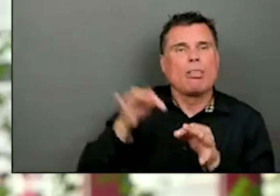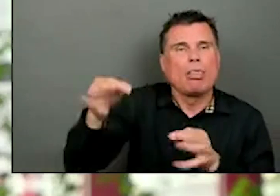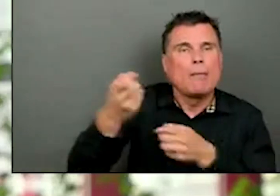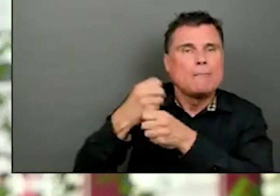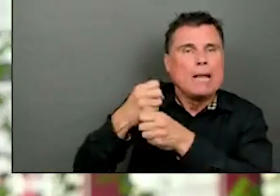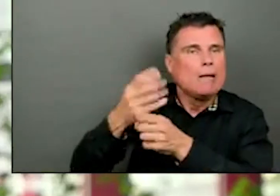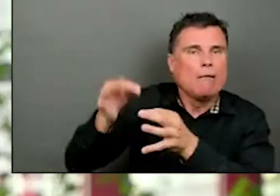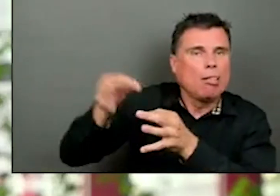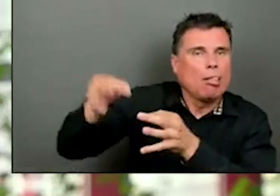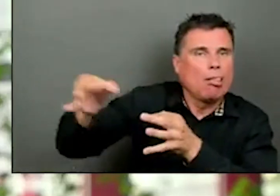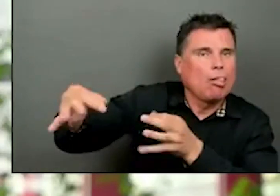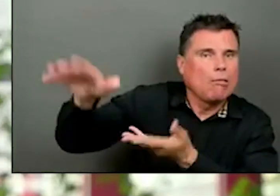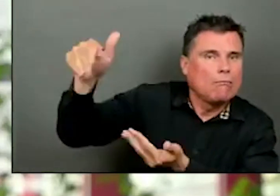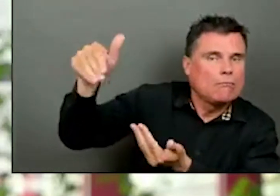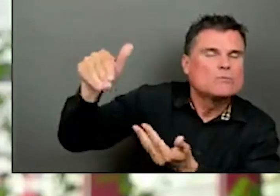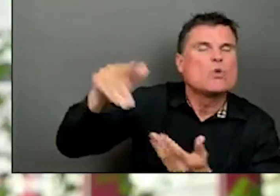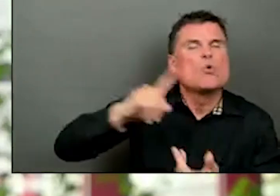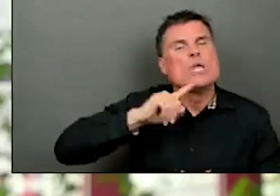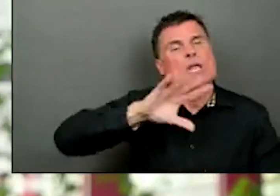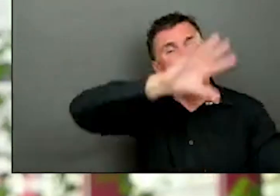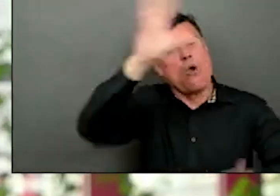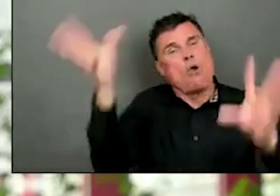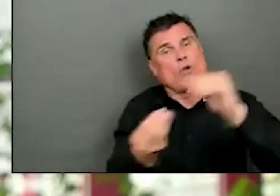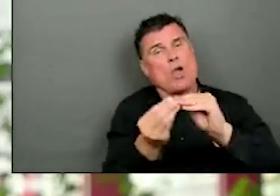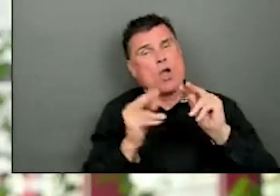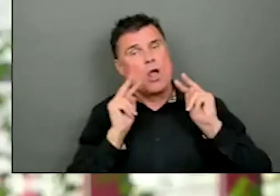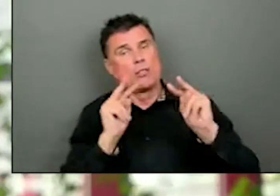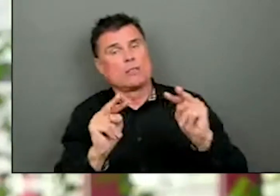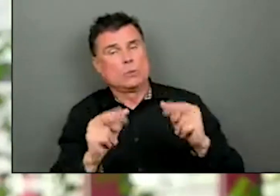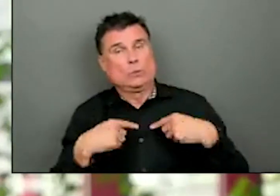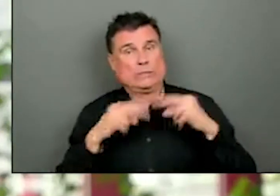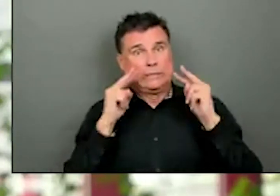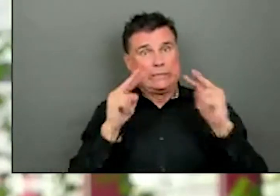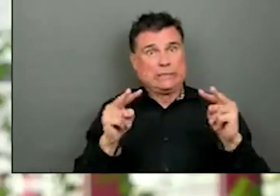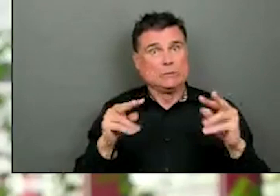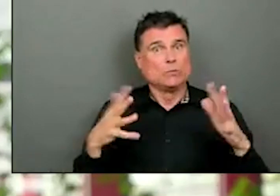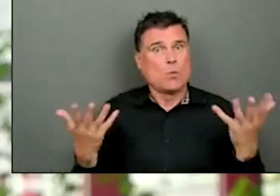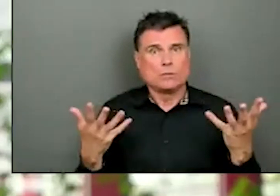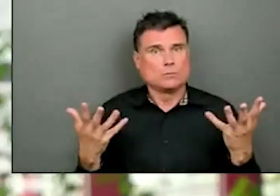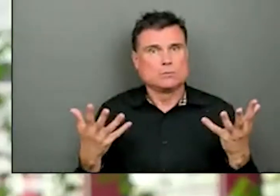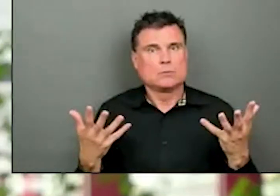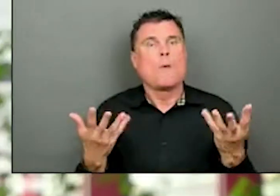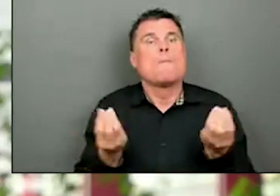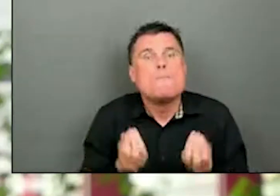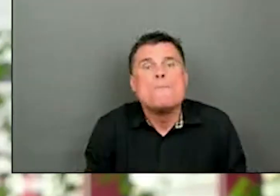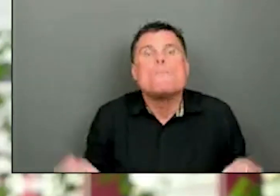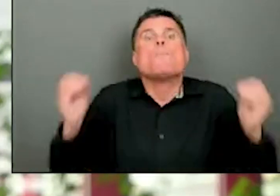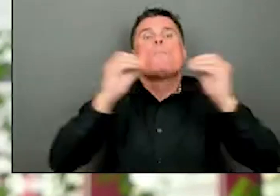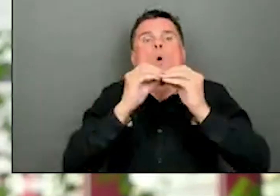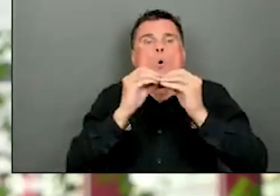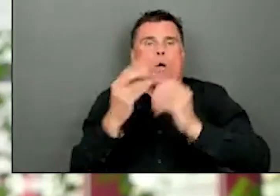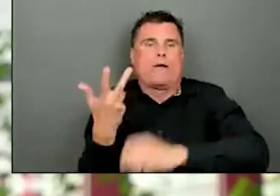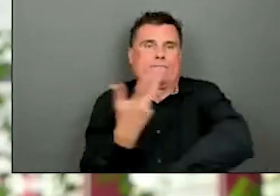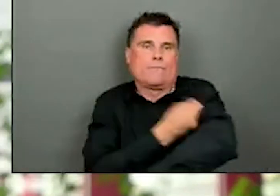overall we are getting a net increase in in vaccines in june so yes it can and will